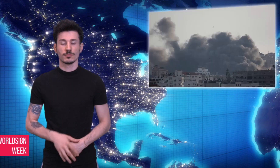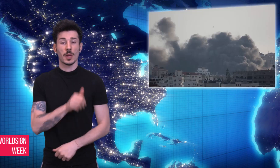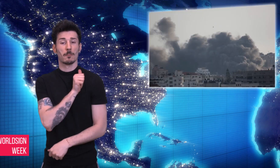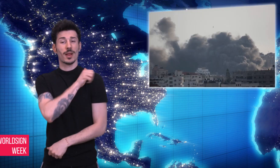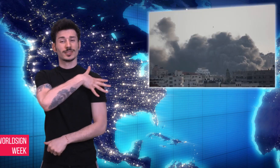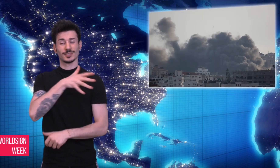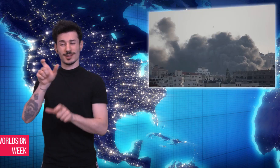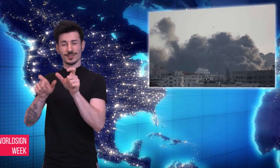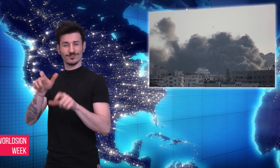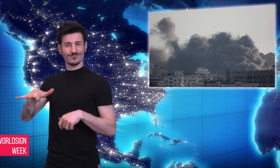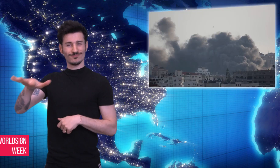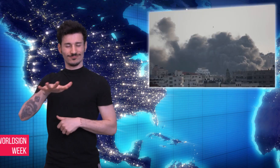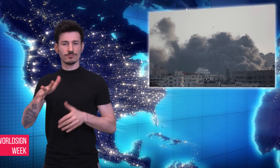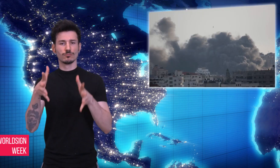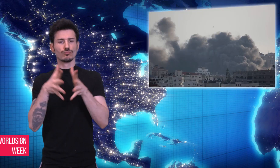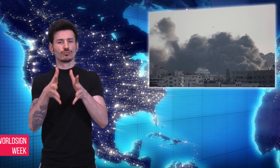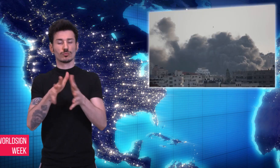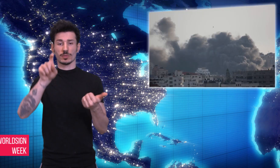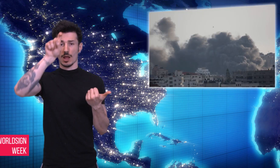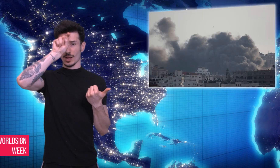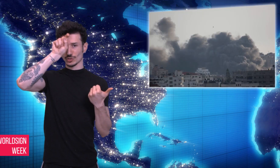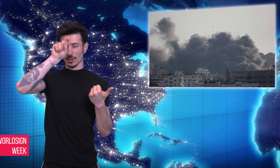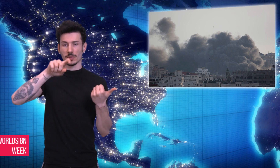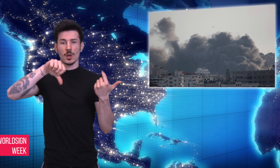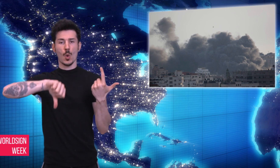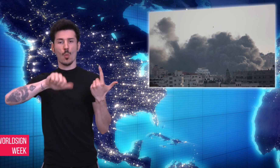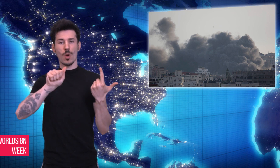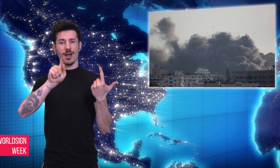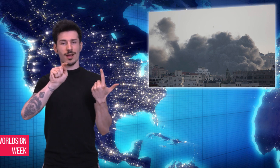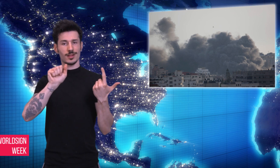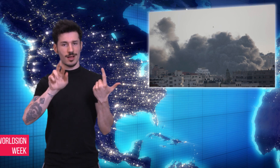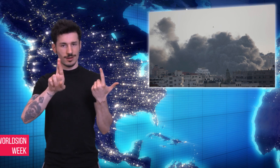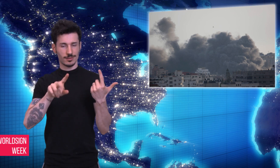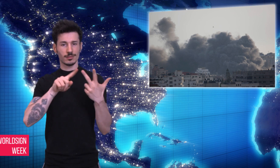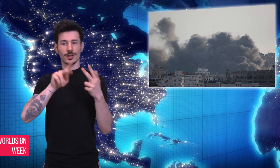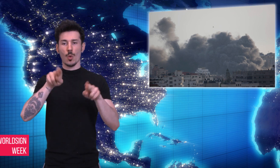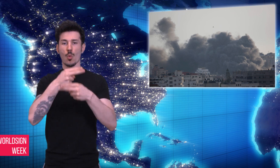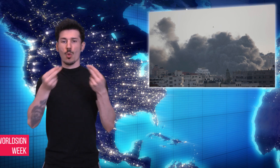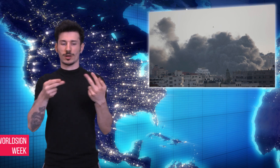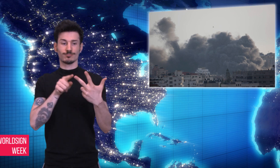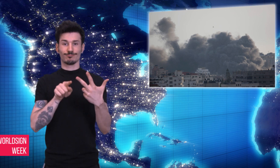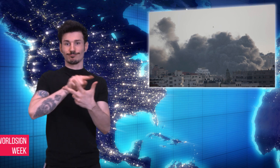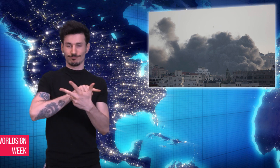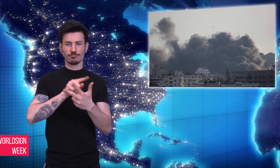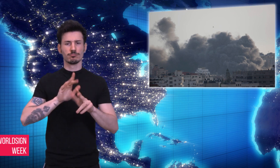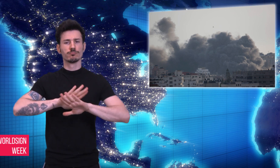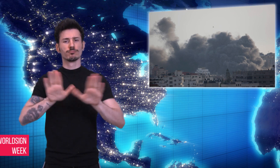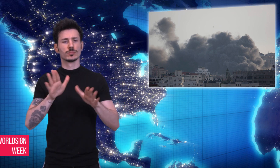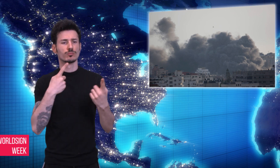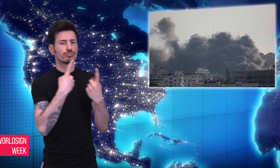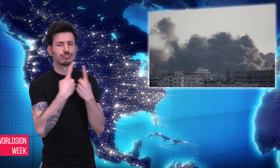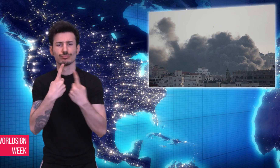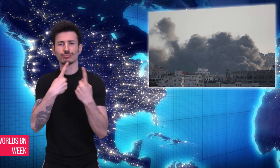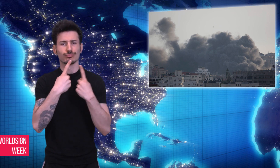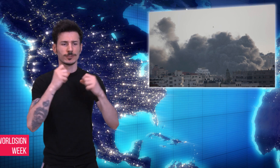The Palestinians said Egypt, Qatar, and the United Nations brokered a